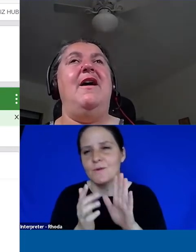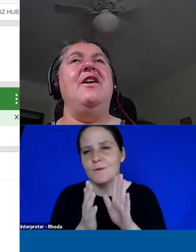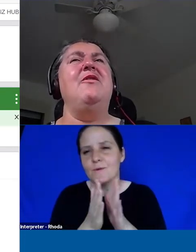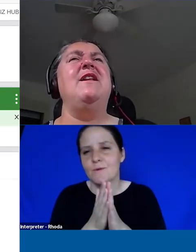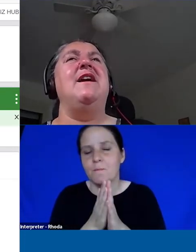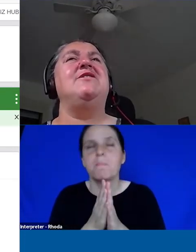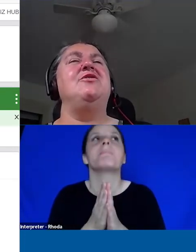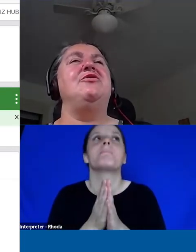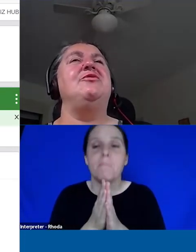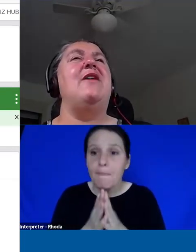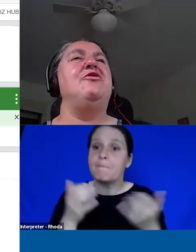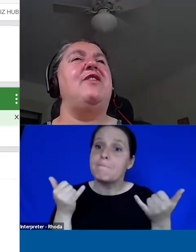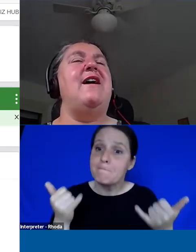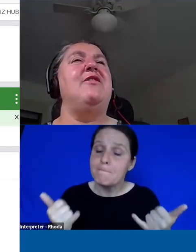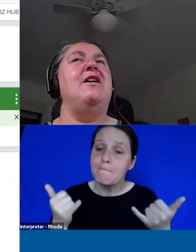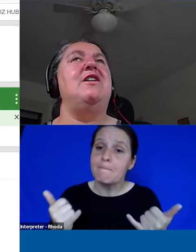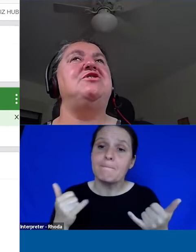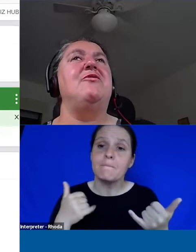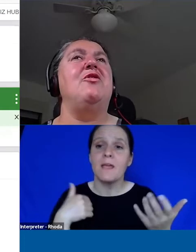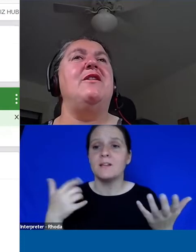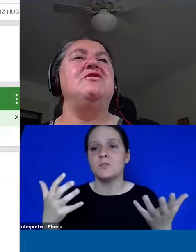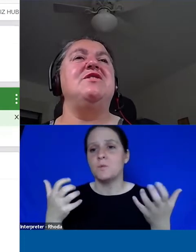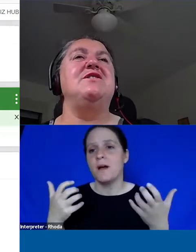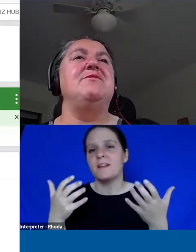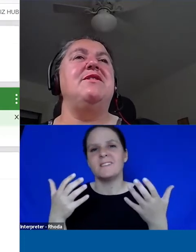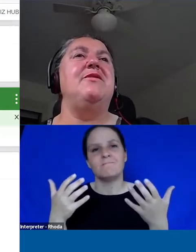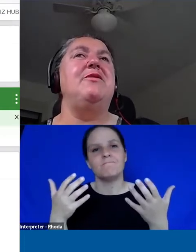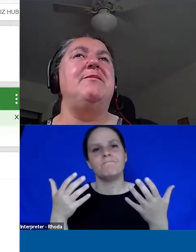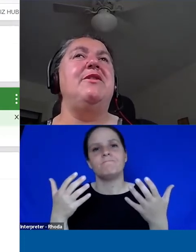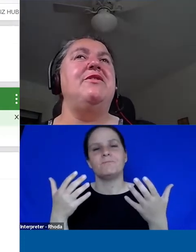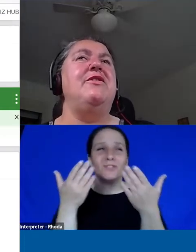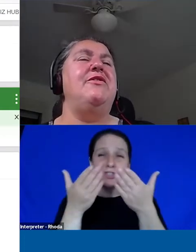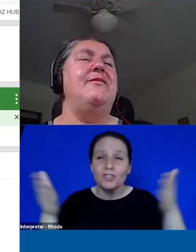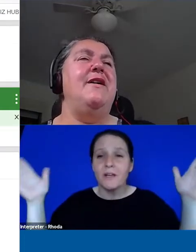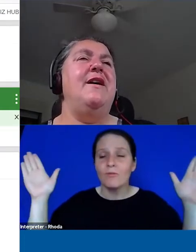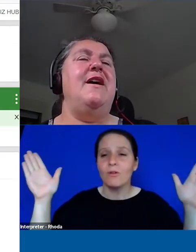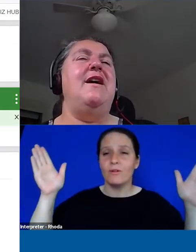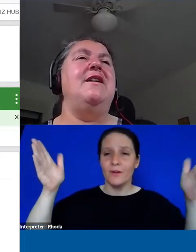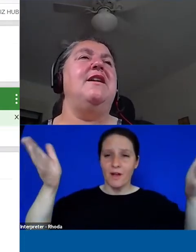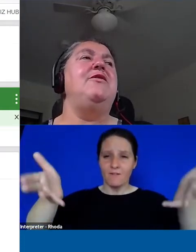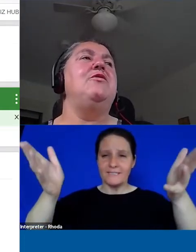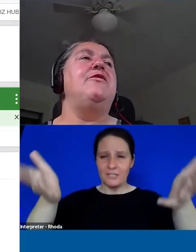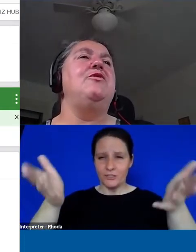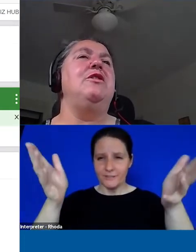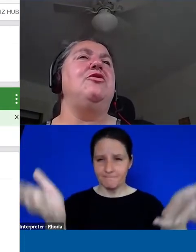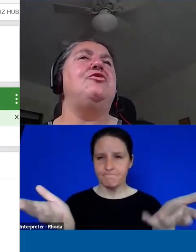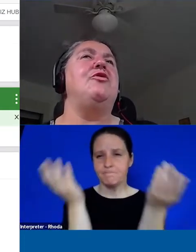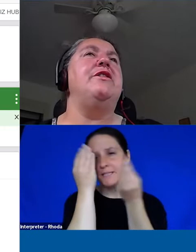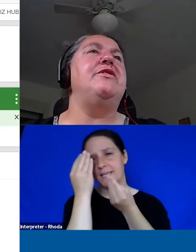I think what I'd like to do is now just have a general conversation with everyone about this and give you a few little stories